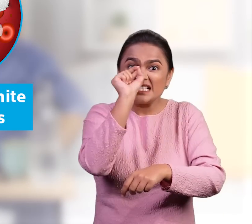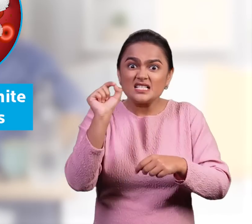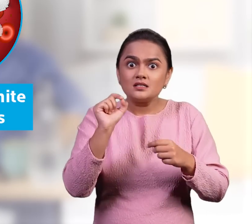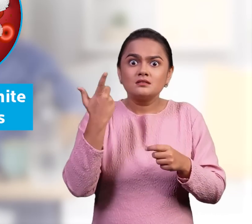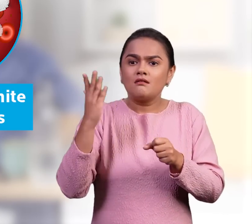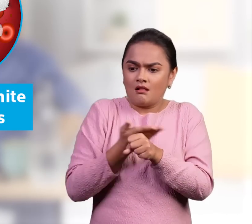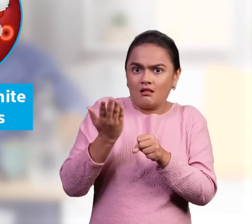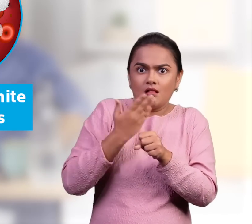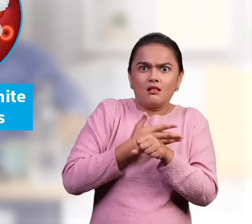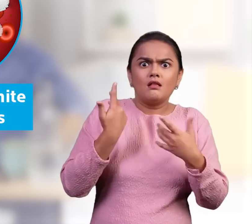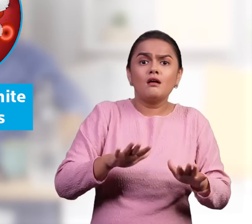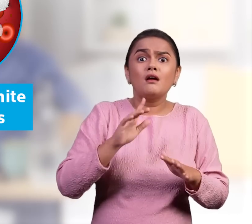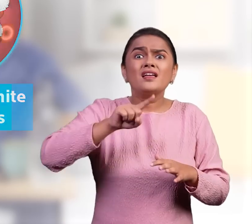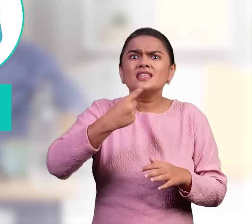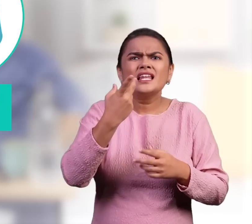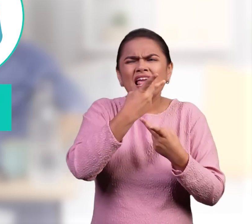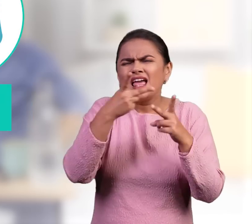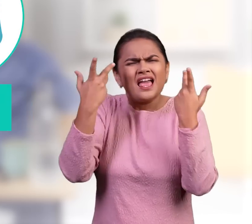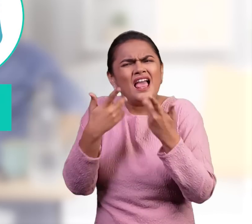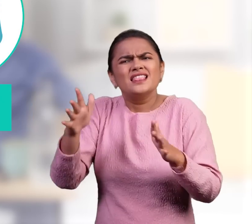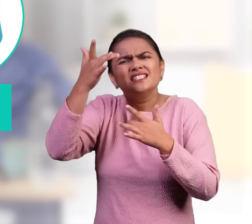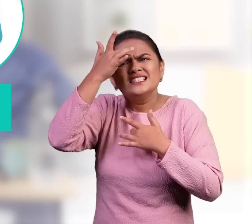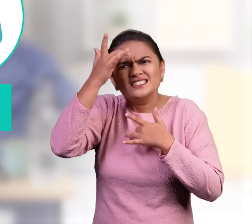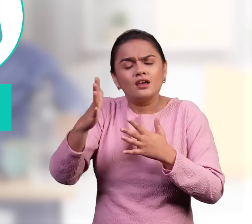When white blood cells are destroyed, you may suffer from many diseases.